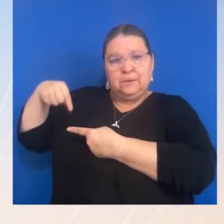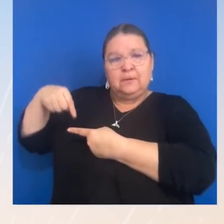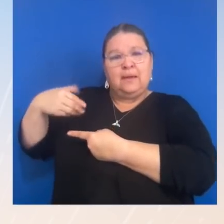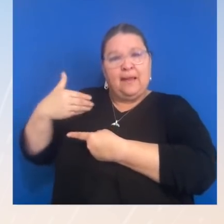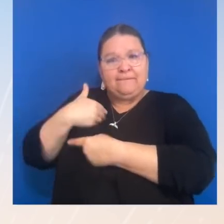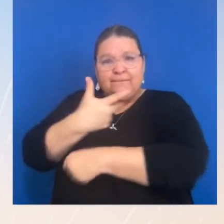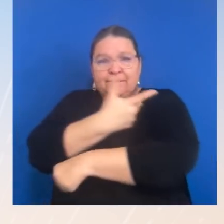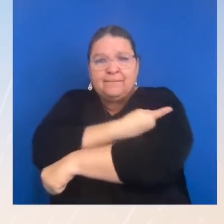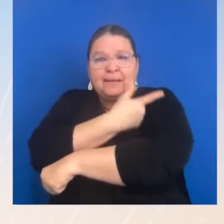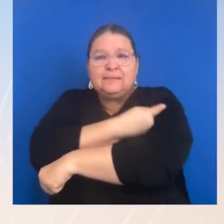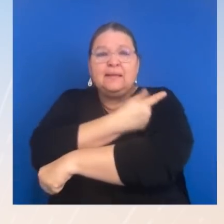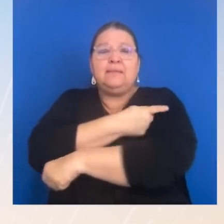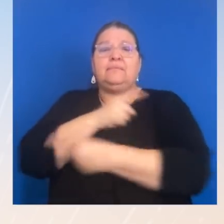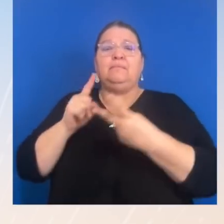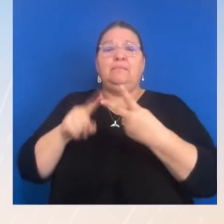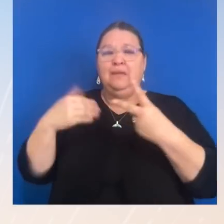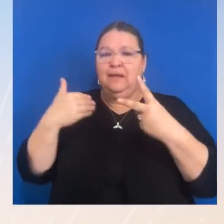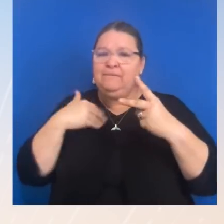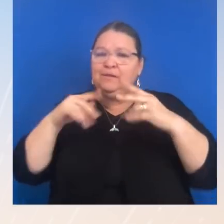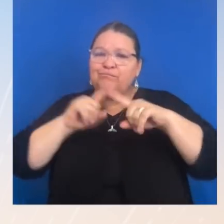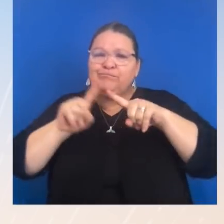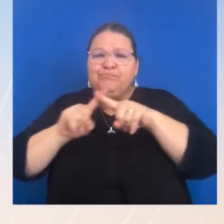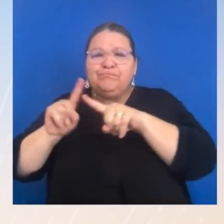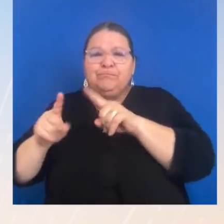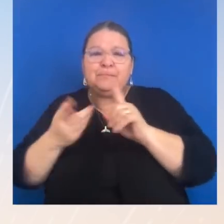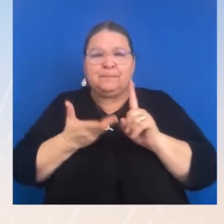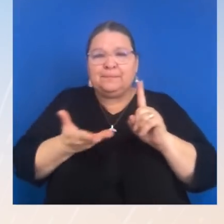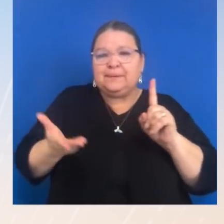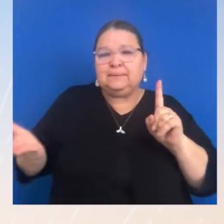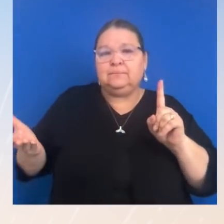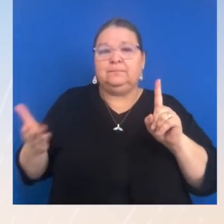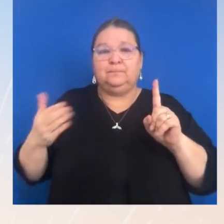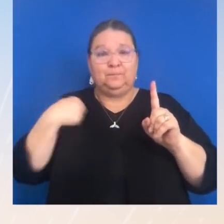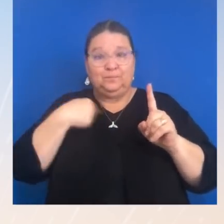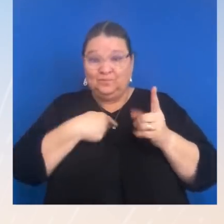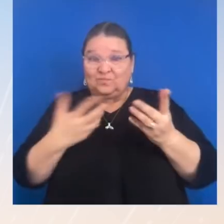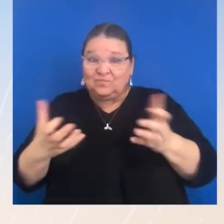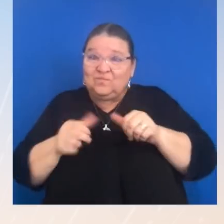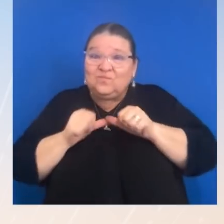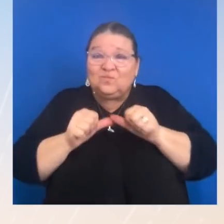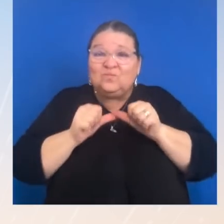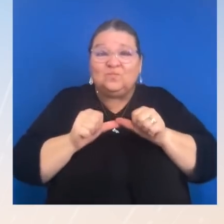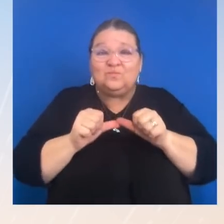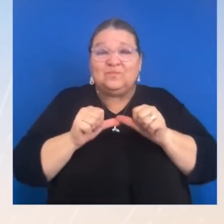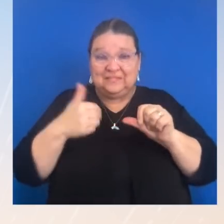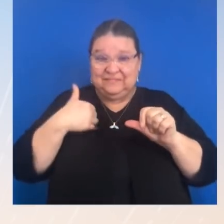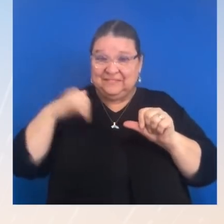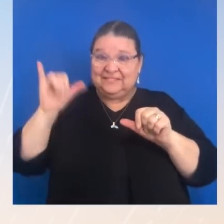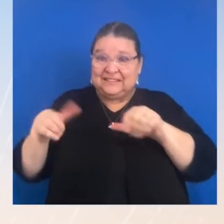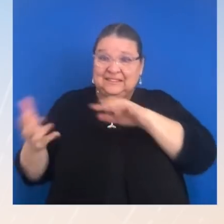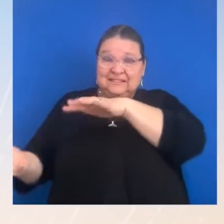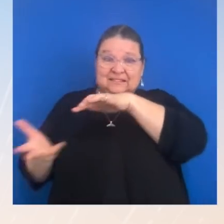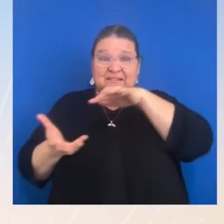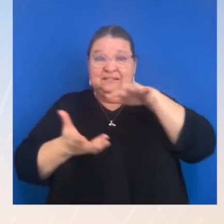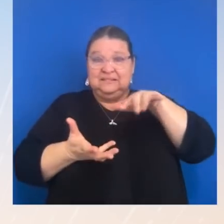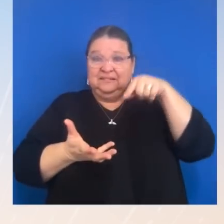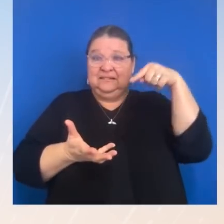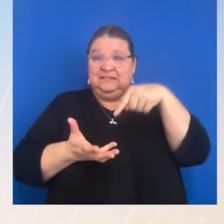And we want to continue to stay ahead of that, if we can. So, these are conversations, as you all know and has been reported out, that are happening with members.